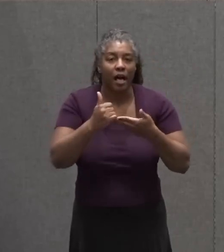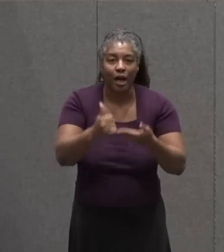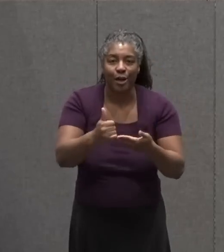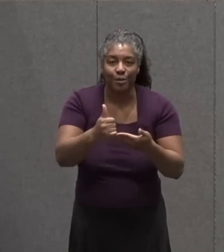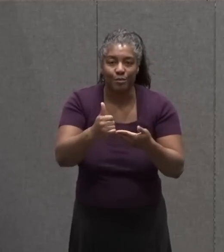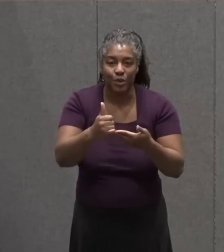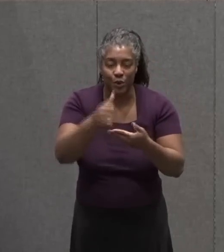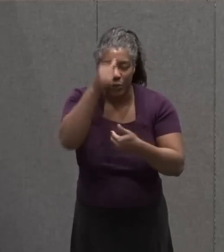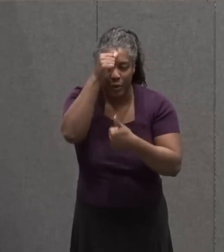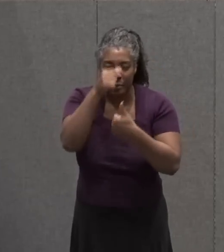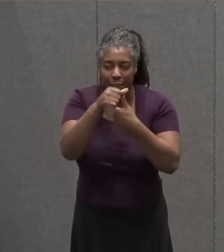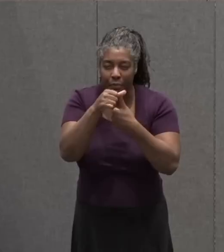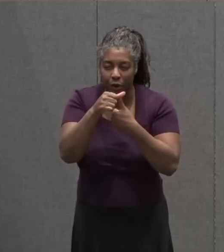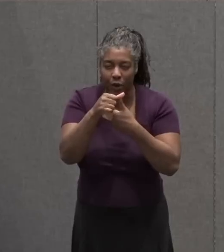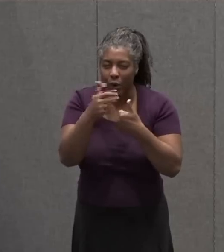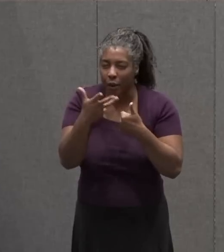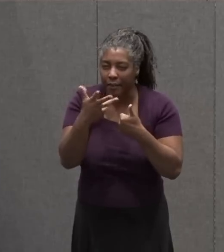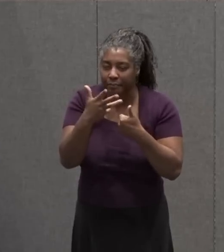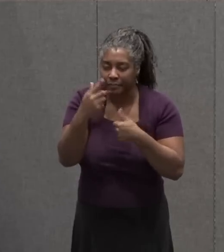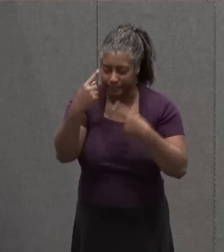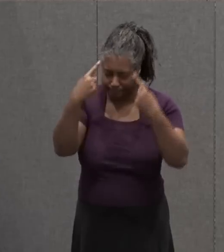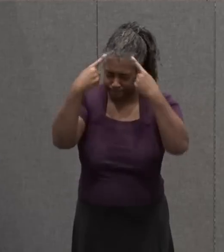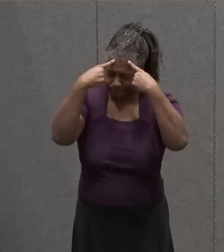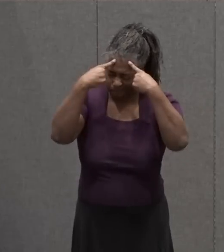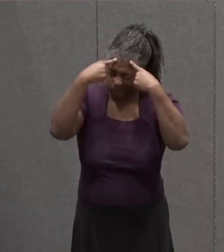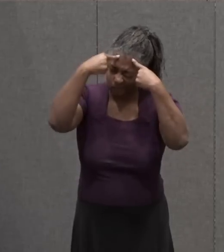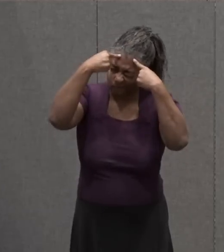Okay, now we have two powers, we have focus power